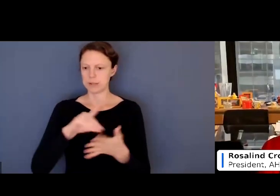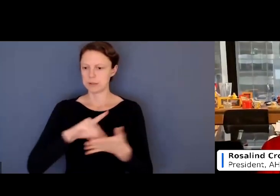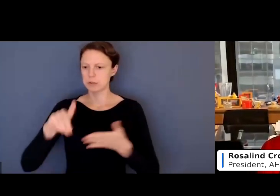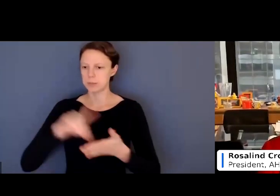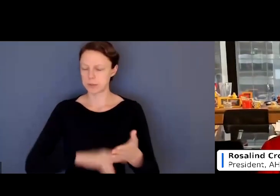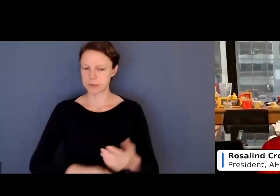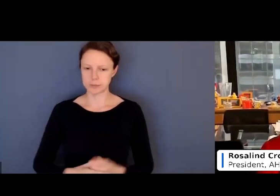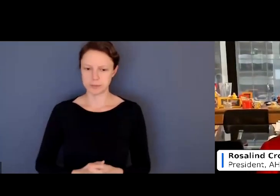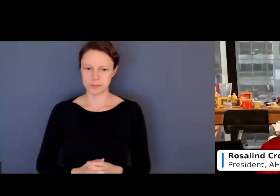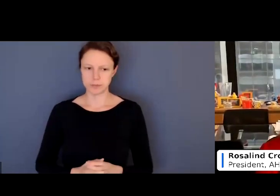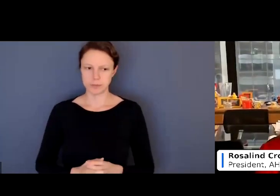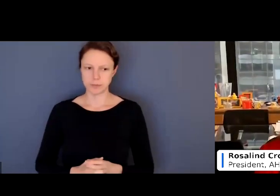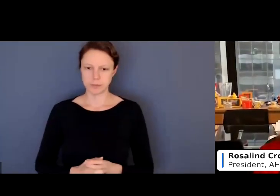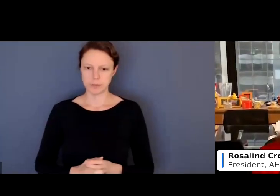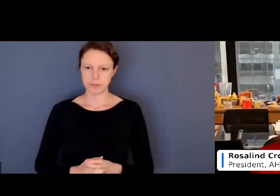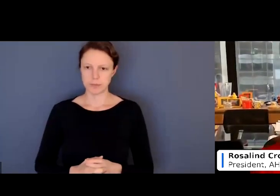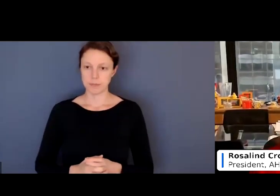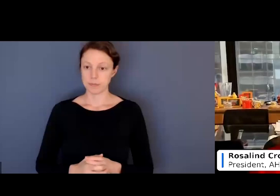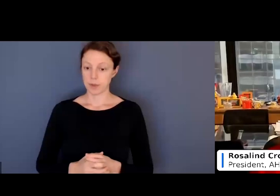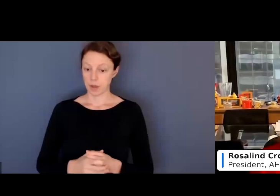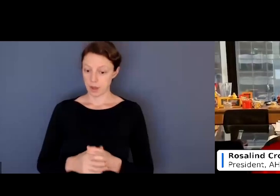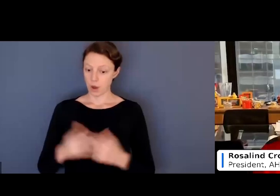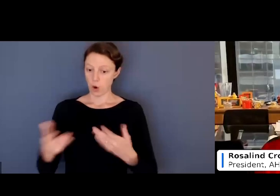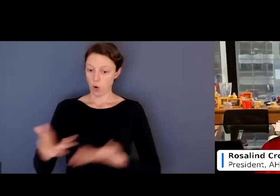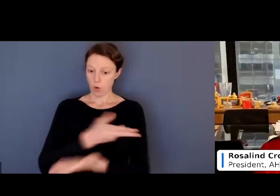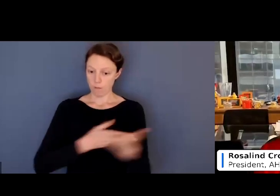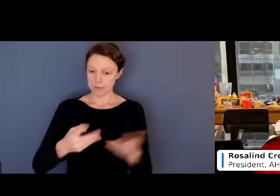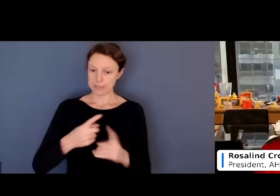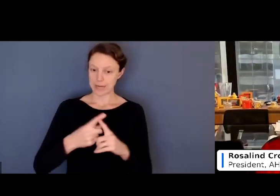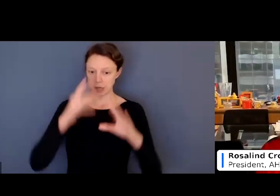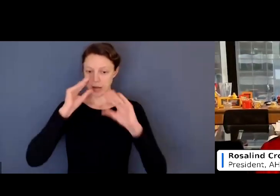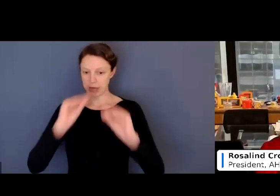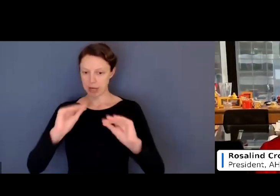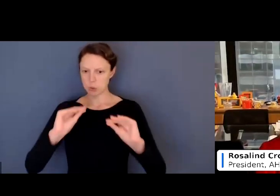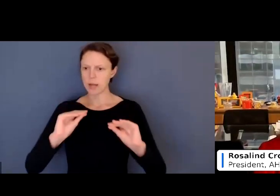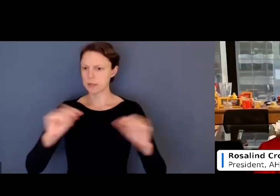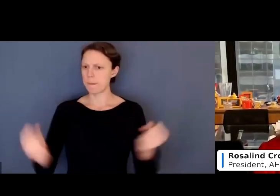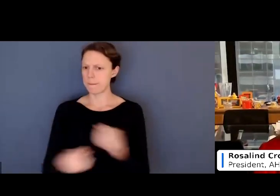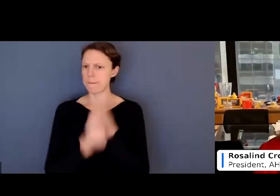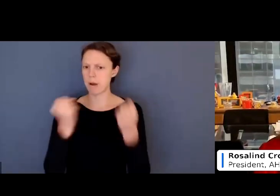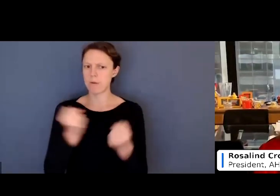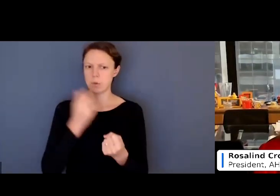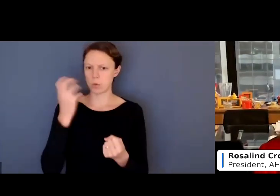and education should not be underestimated. Our dialog today has the potential